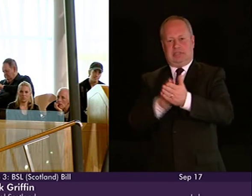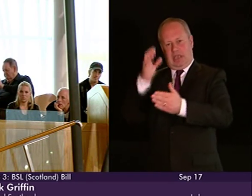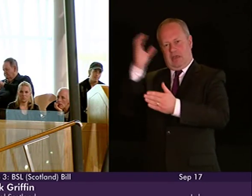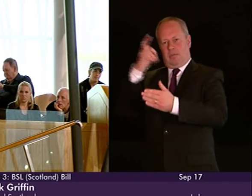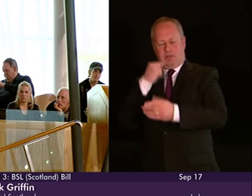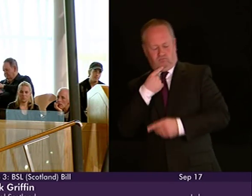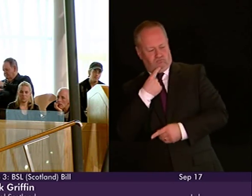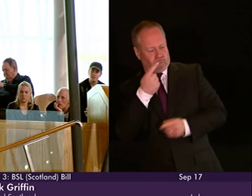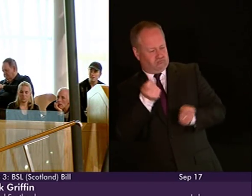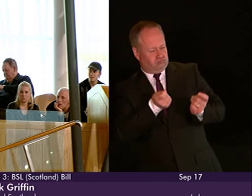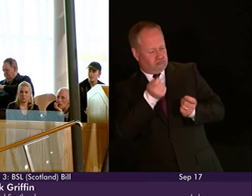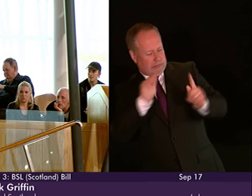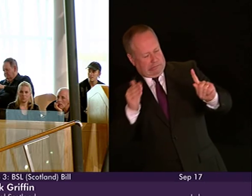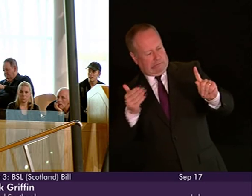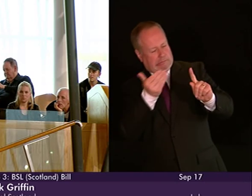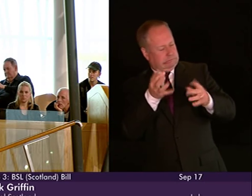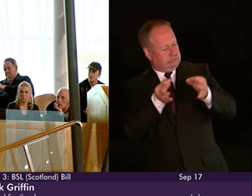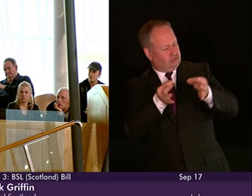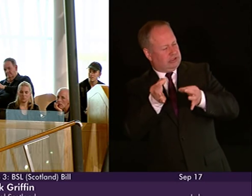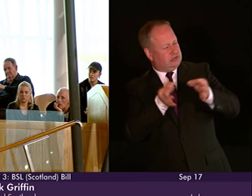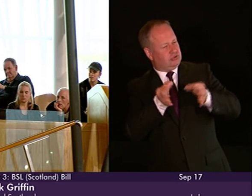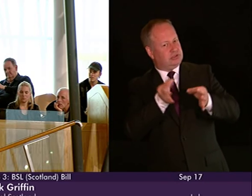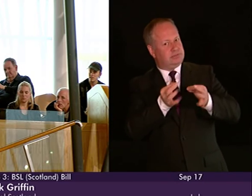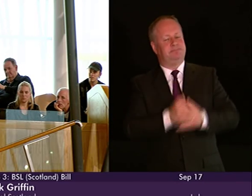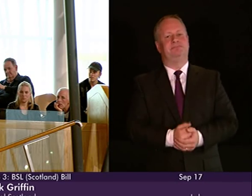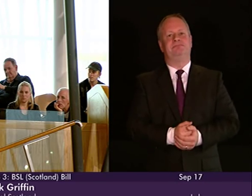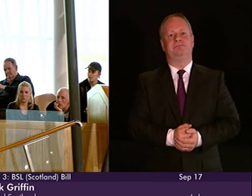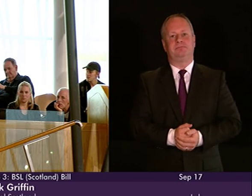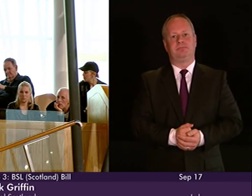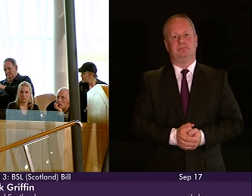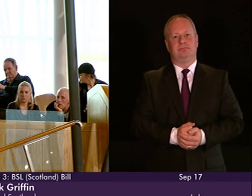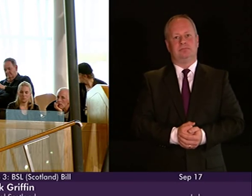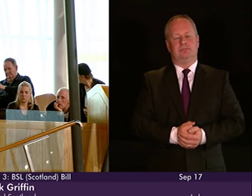co-ordinated approach to BSL at the national level.